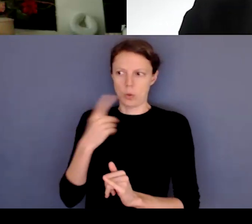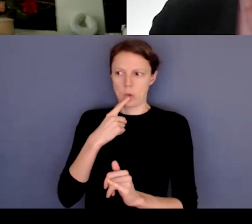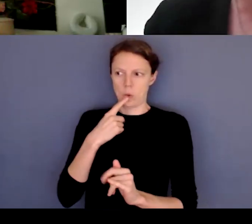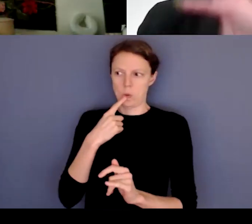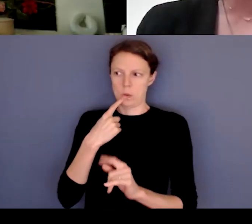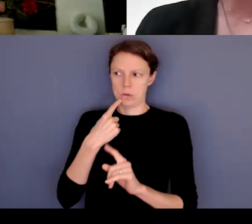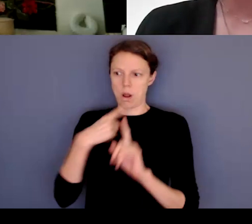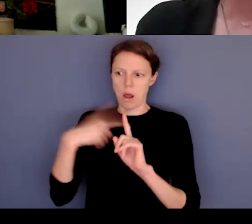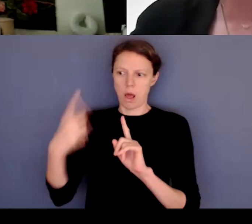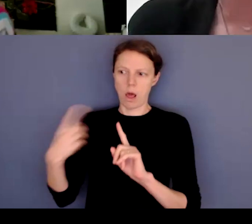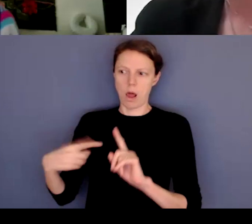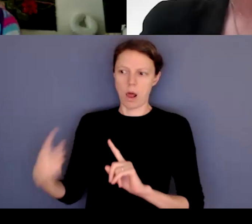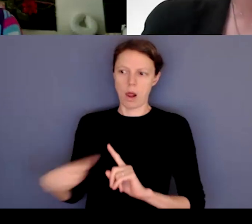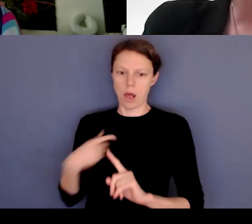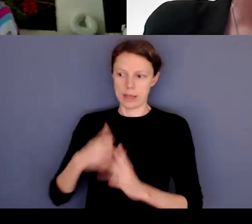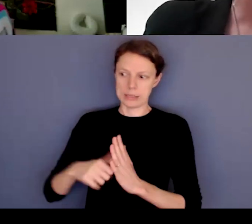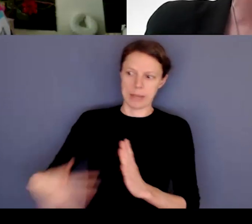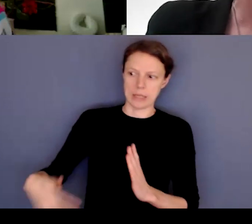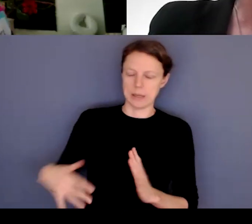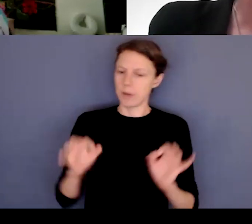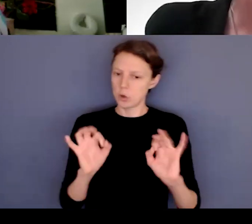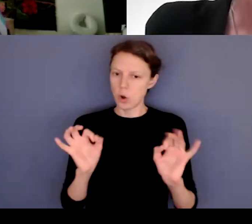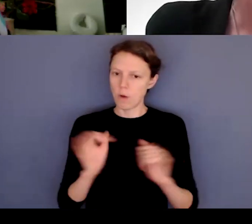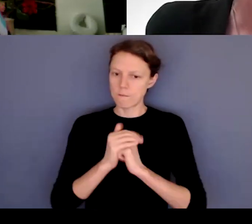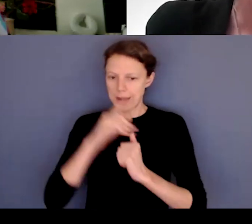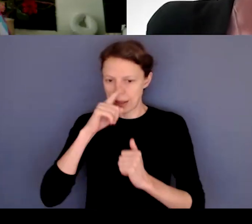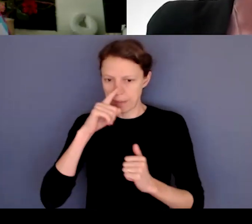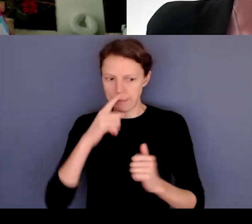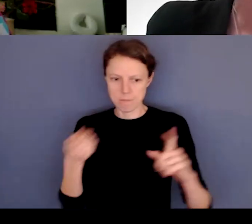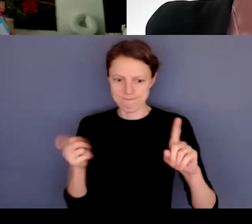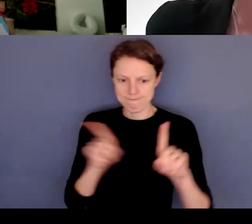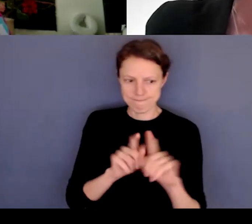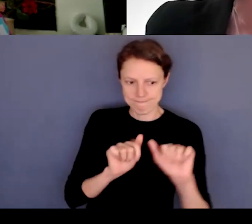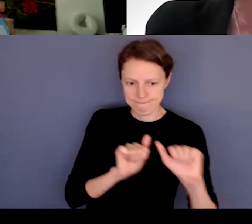a lot of money, that you know, they really are friendly people who are on your side and who really want to help you. So I